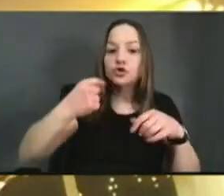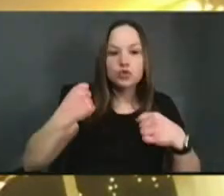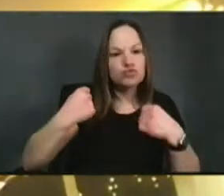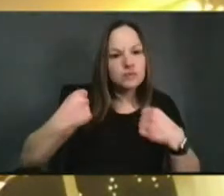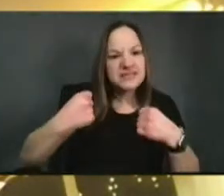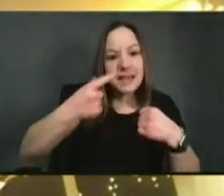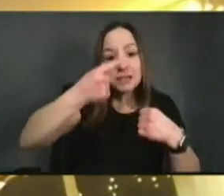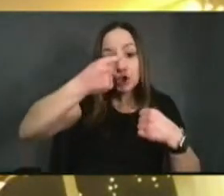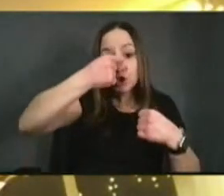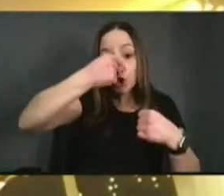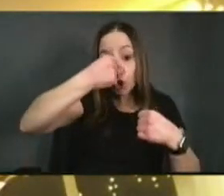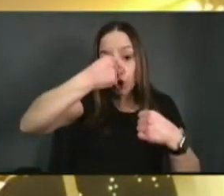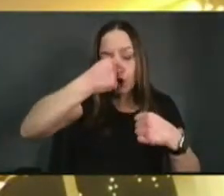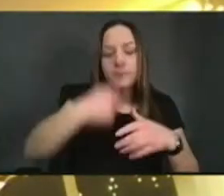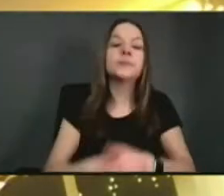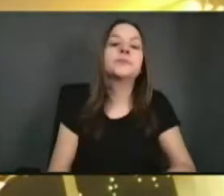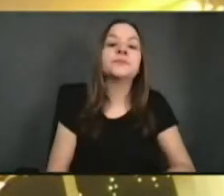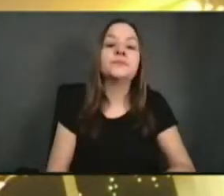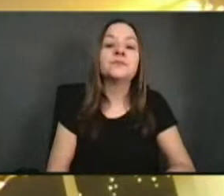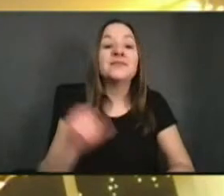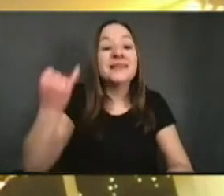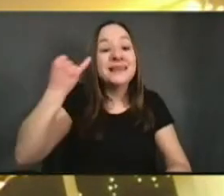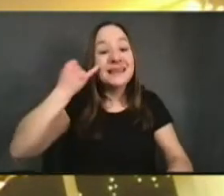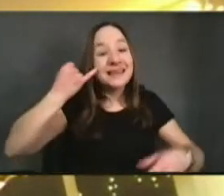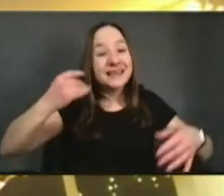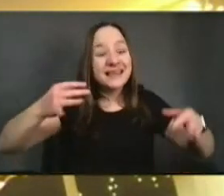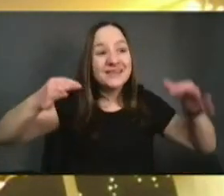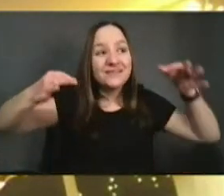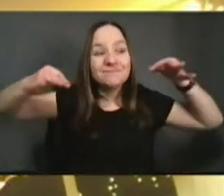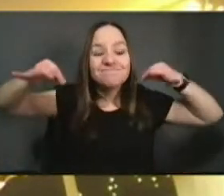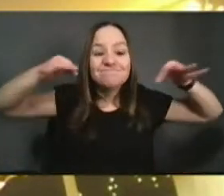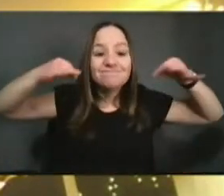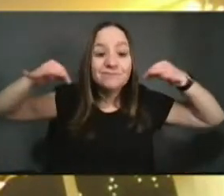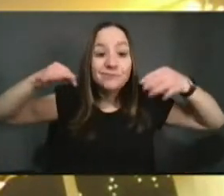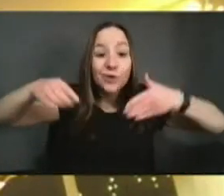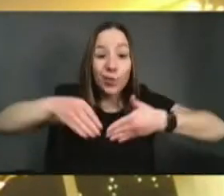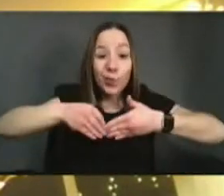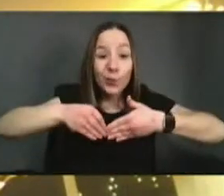bridge of the nose so you can secure that tightly. They're